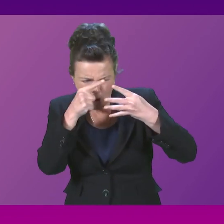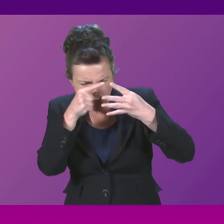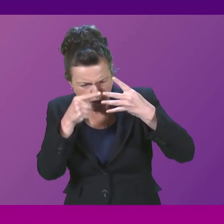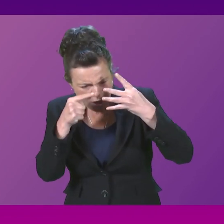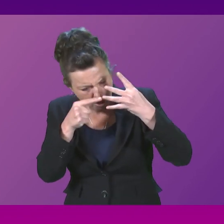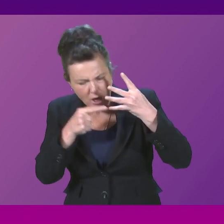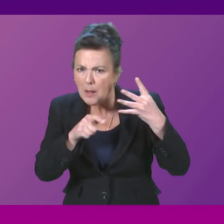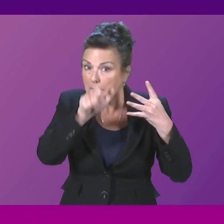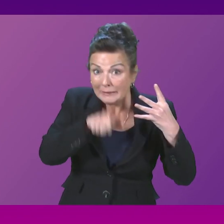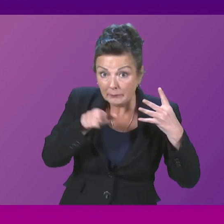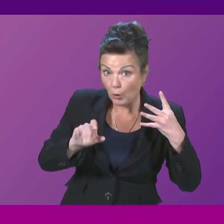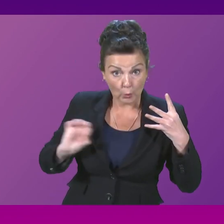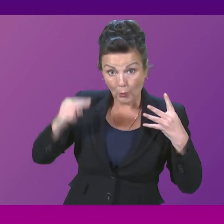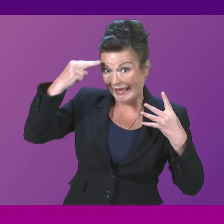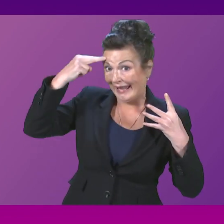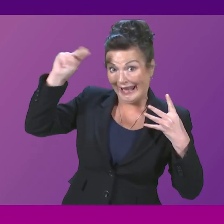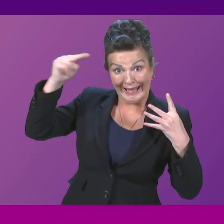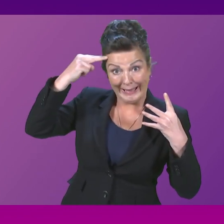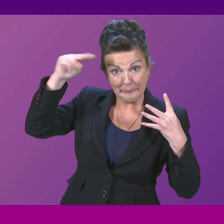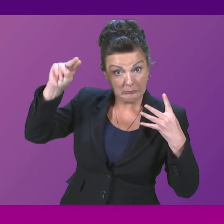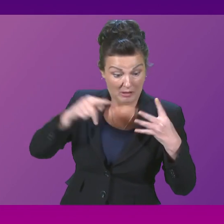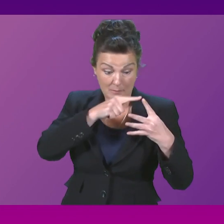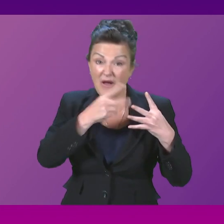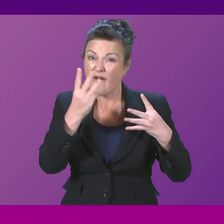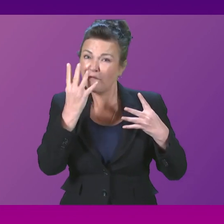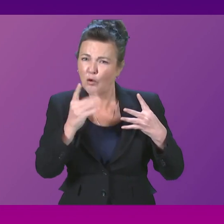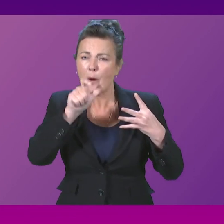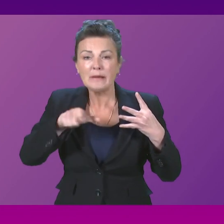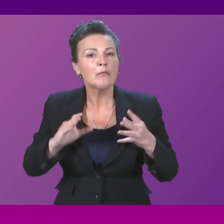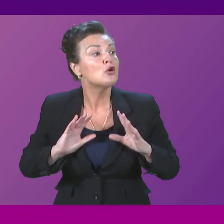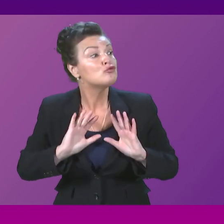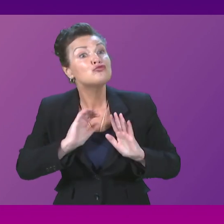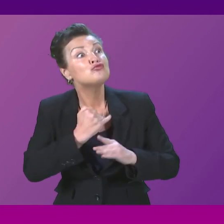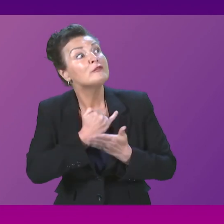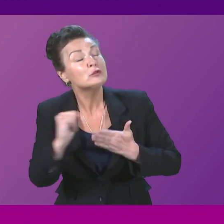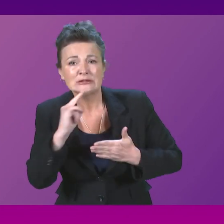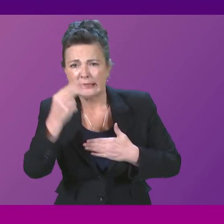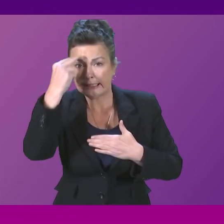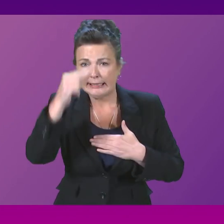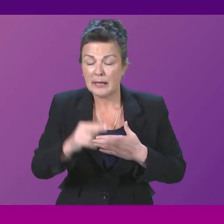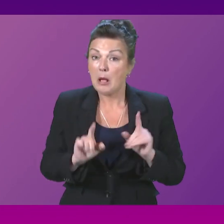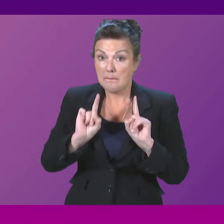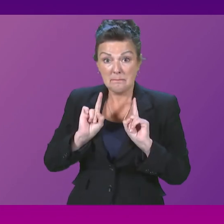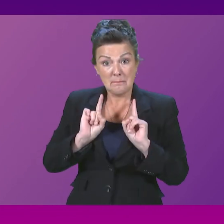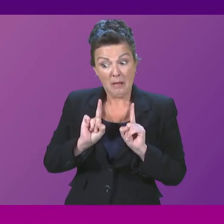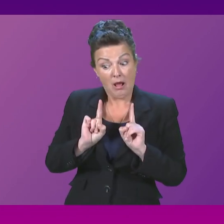I am not saying that they have no legitimacy, but I will give some named sources and, in